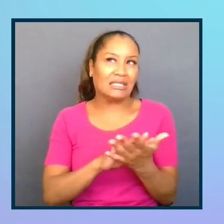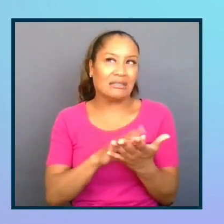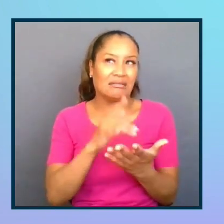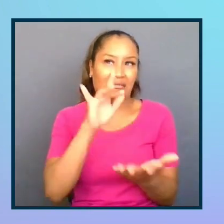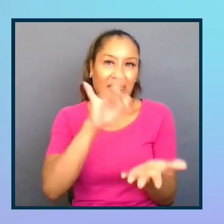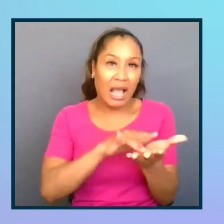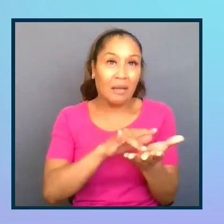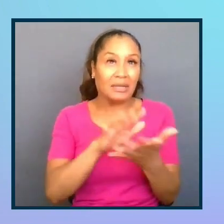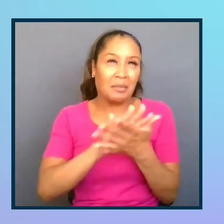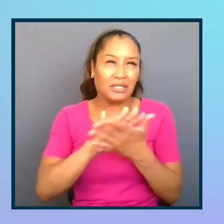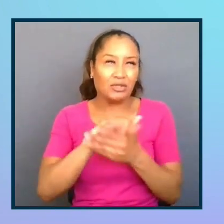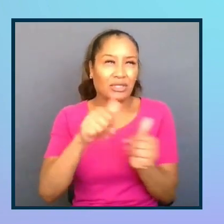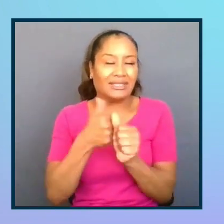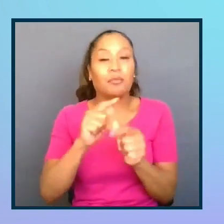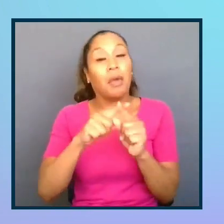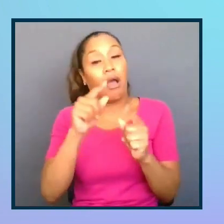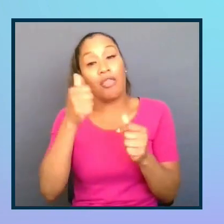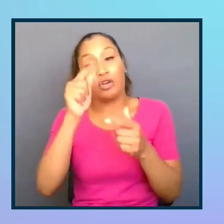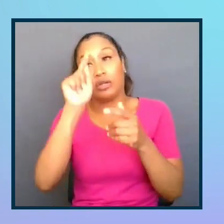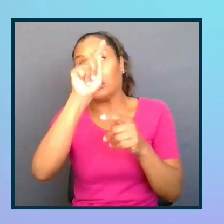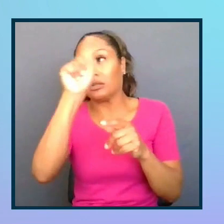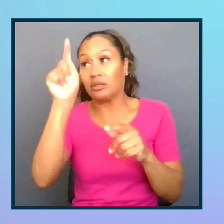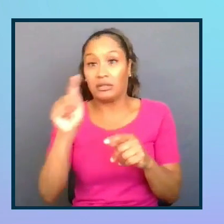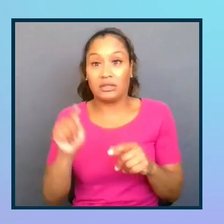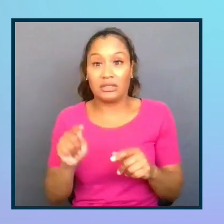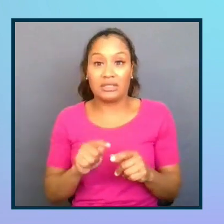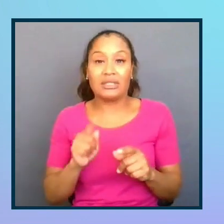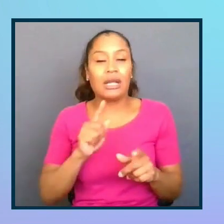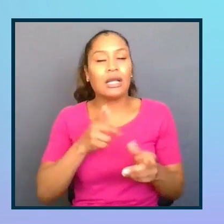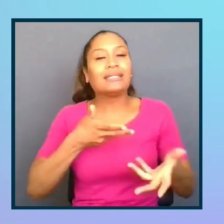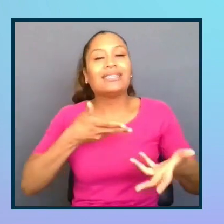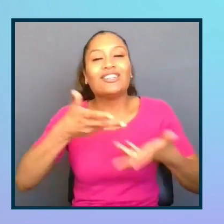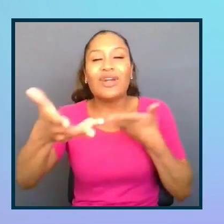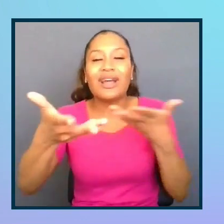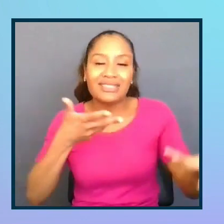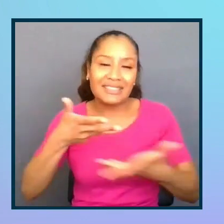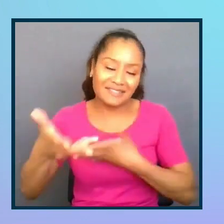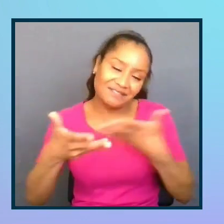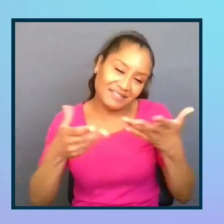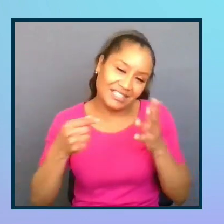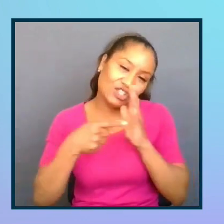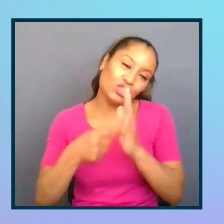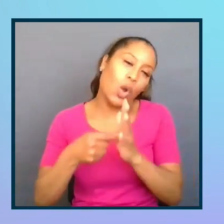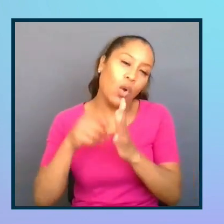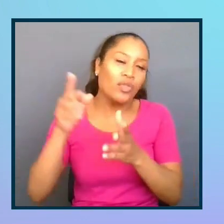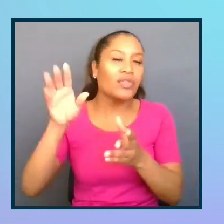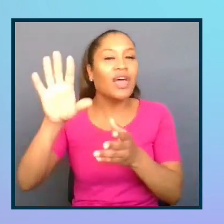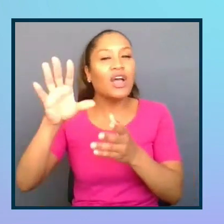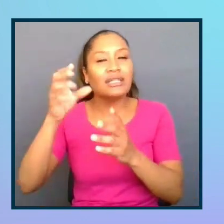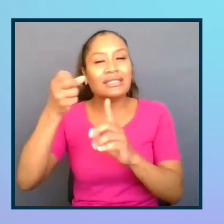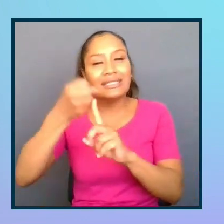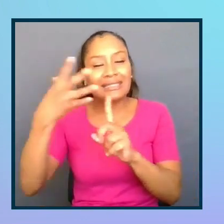but given that every other element on that screen is interactive and it goes to a transaction details screen,